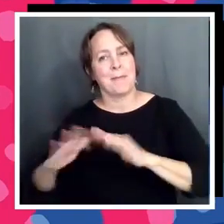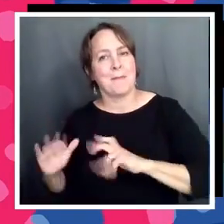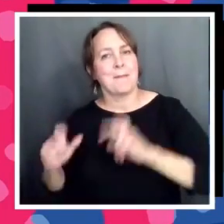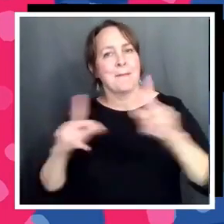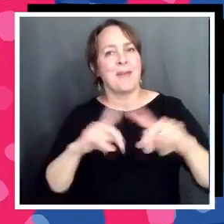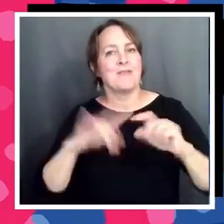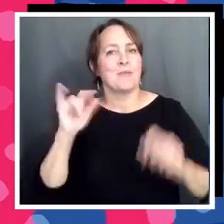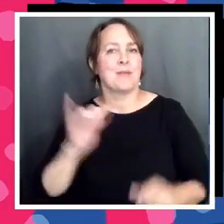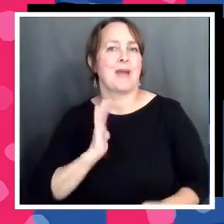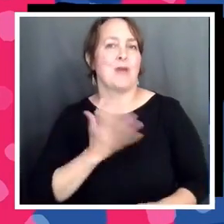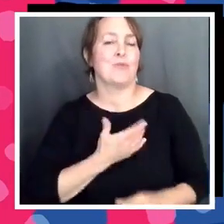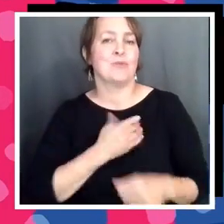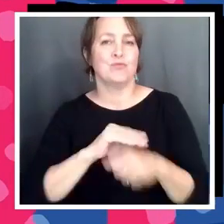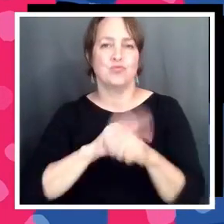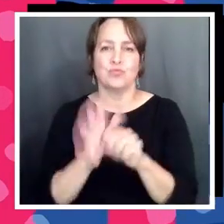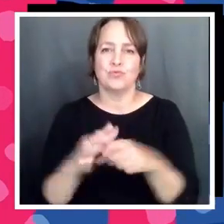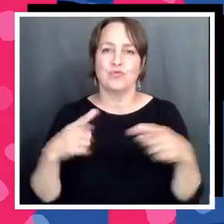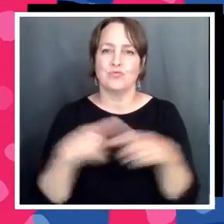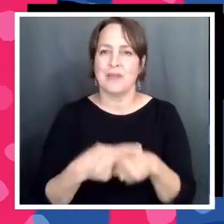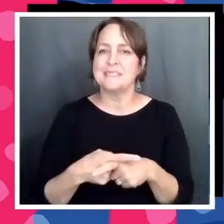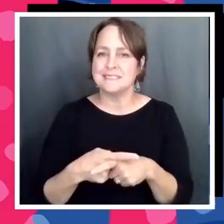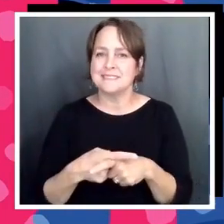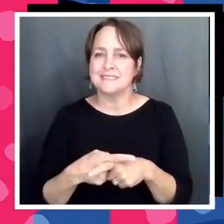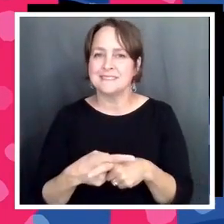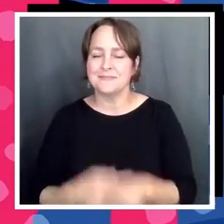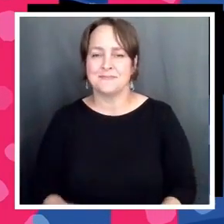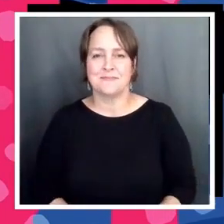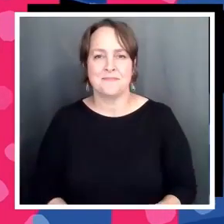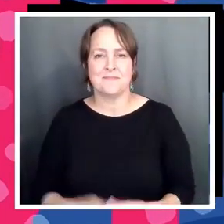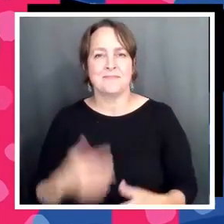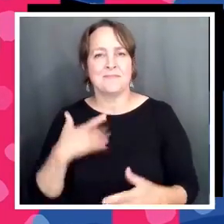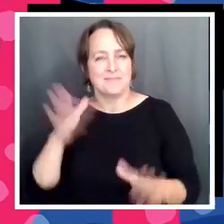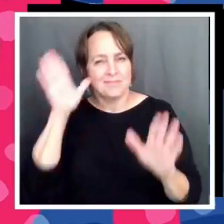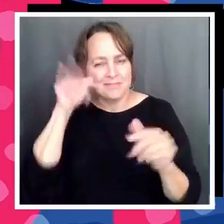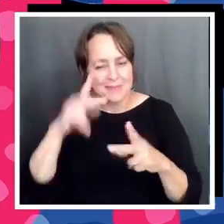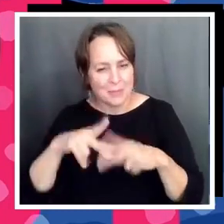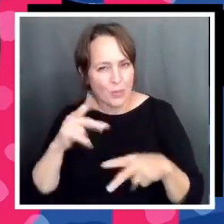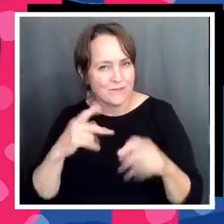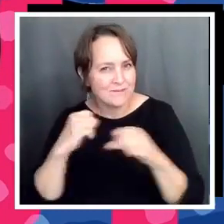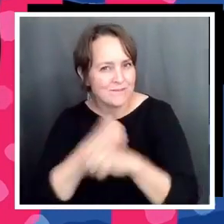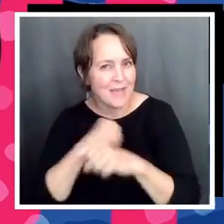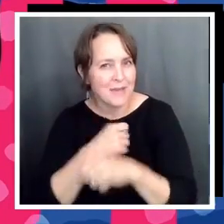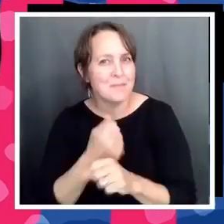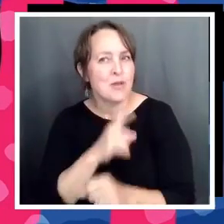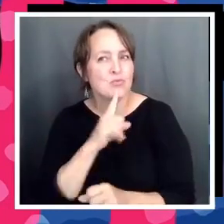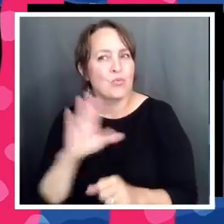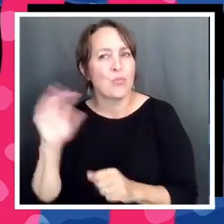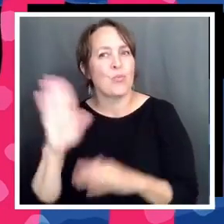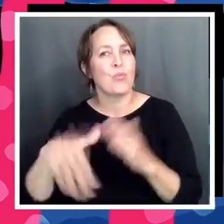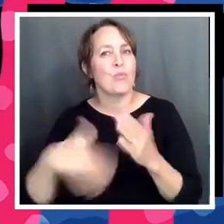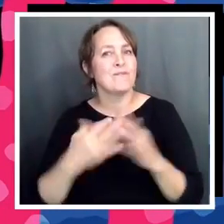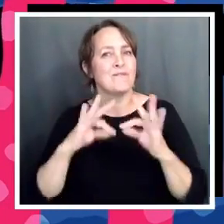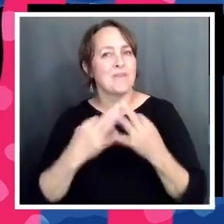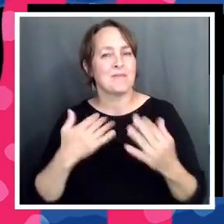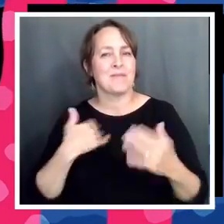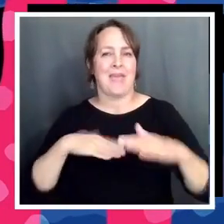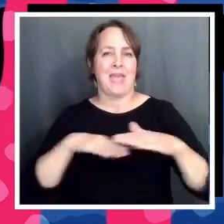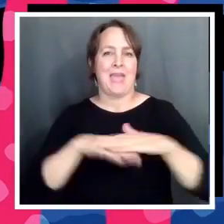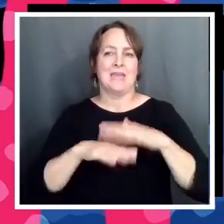OUR WORK DOES NOT STOP HERE. I LOOK FORWARD TO CONTINUING TO WORK ALONGSIDE THE BIDEN ADMINISTRATION TO HELP FAMILIES